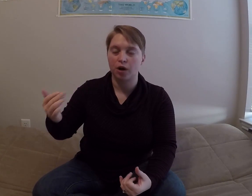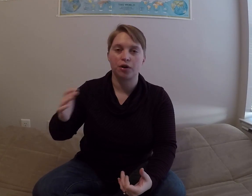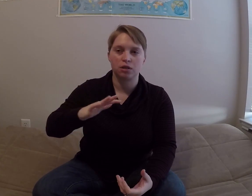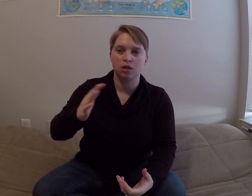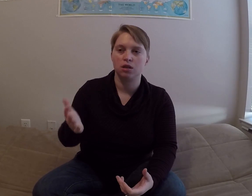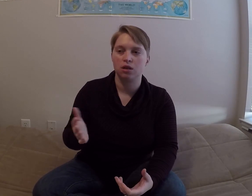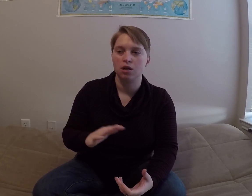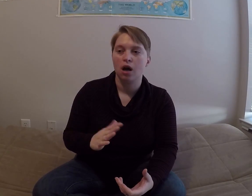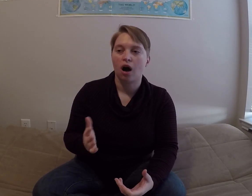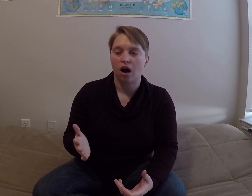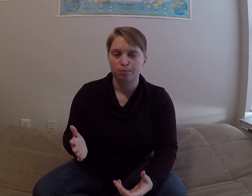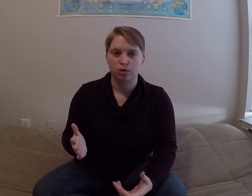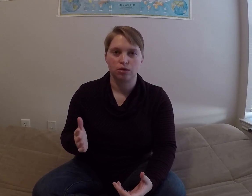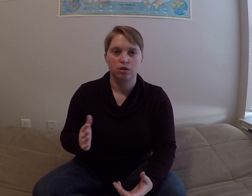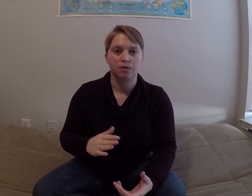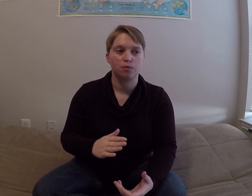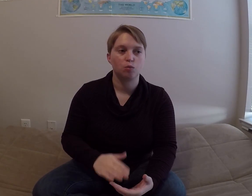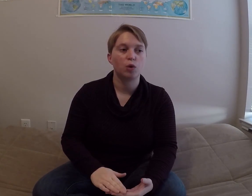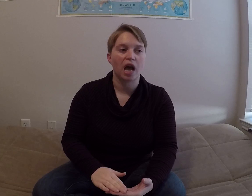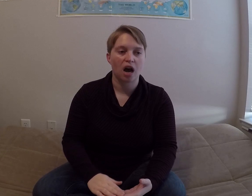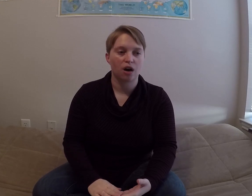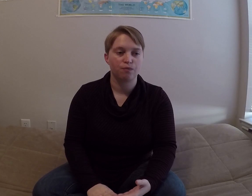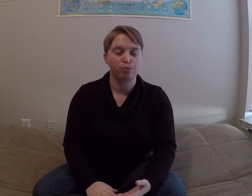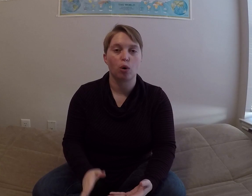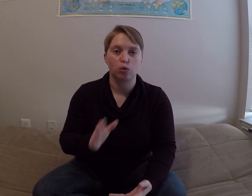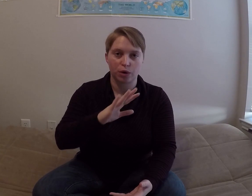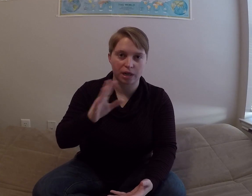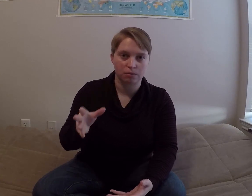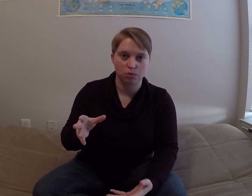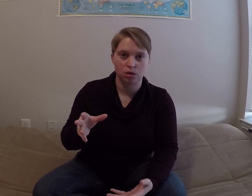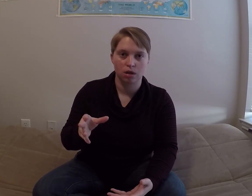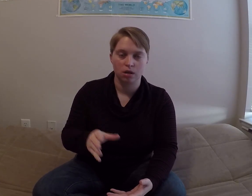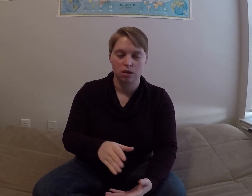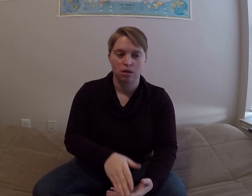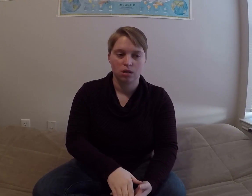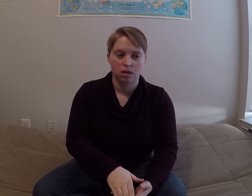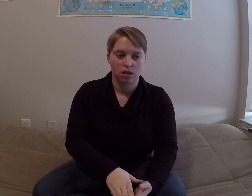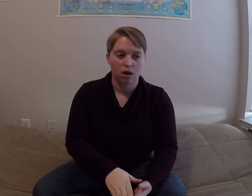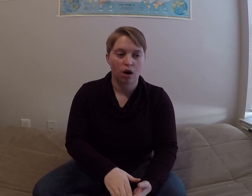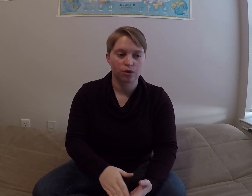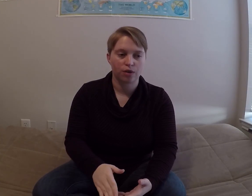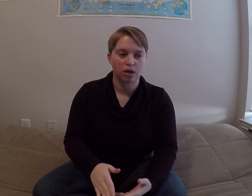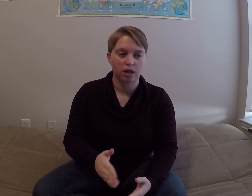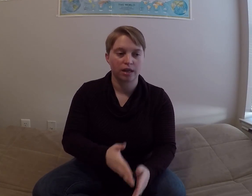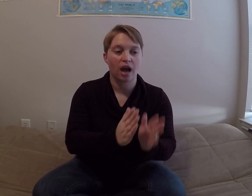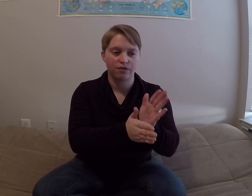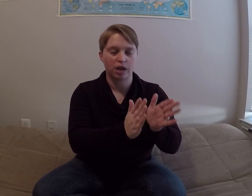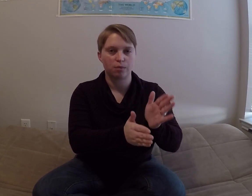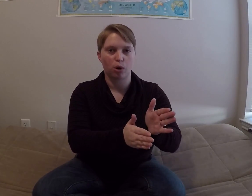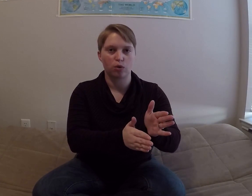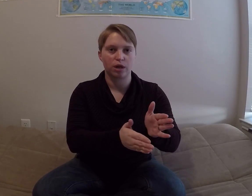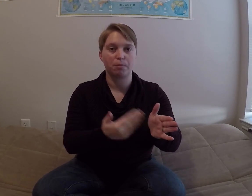There are options. We have programs other than everyday program.